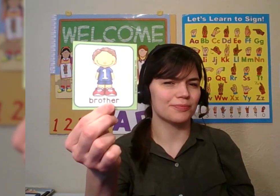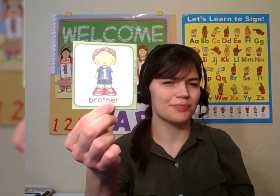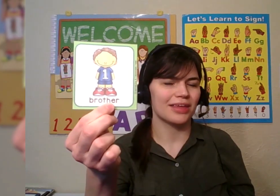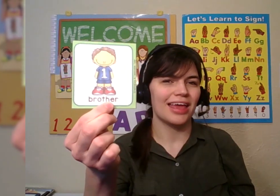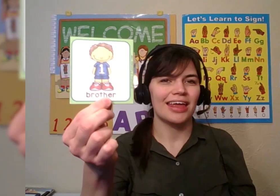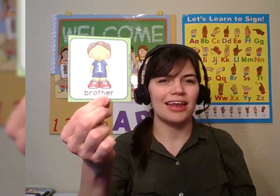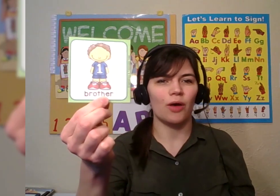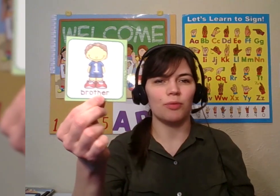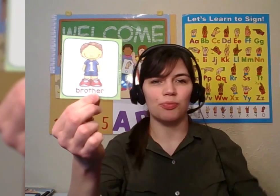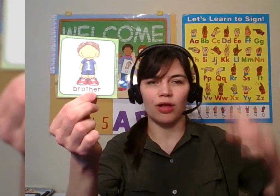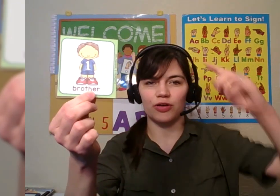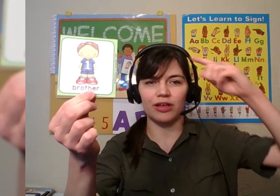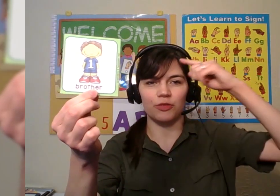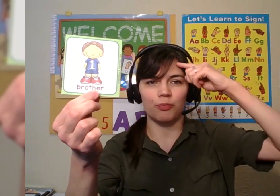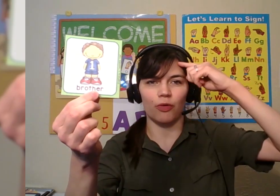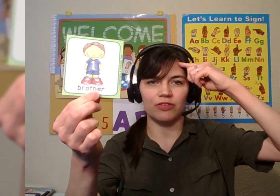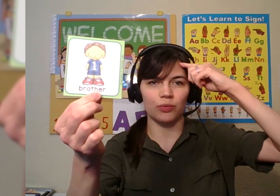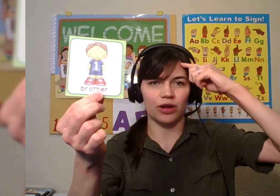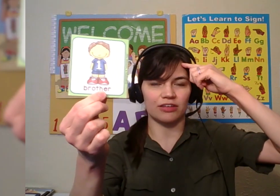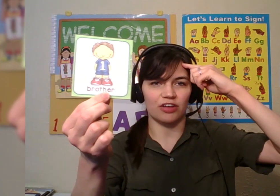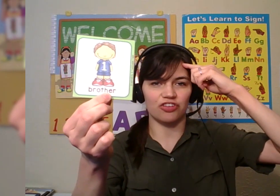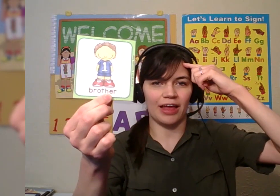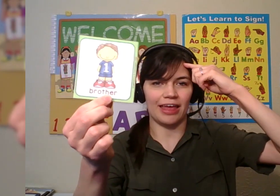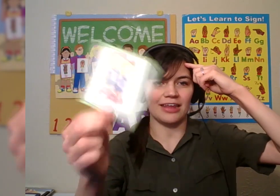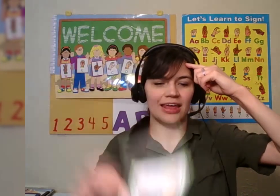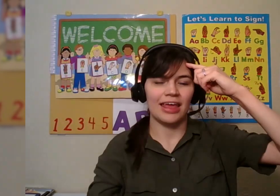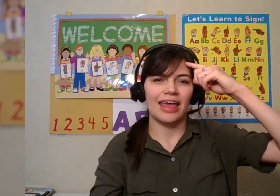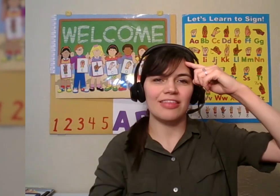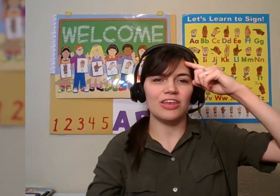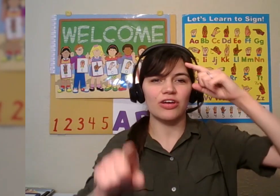Now a brother is a boy so we're gonna touch your head, and then you're gonna